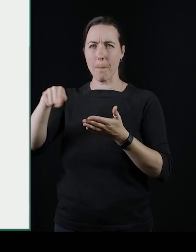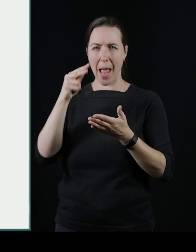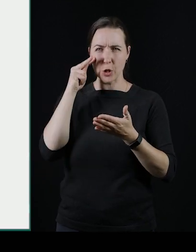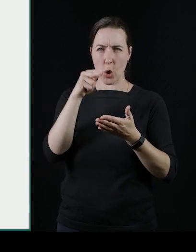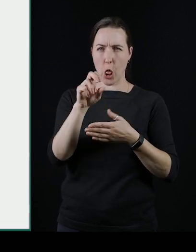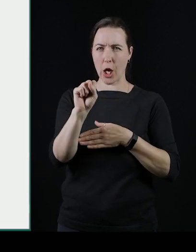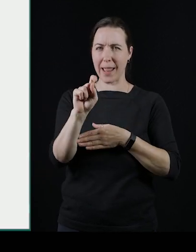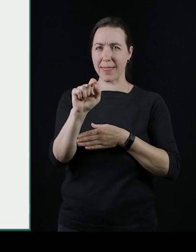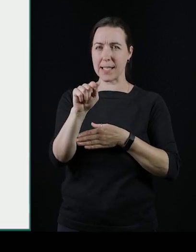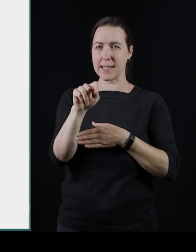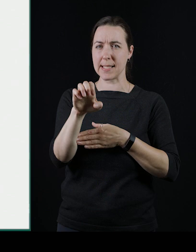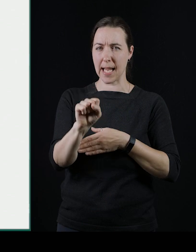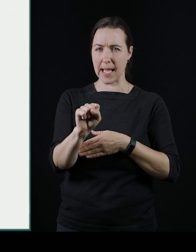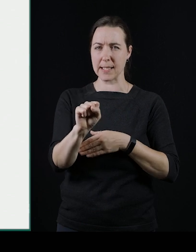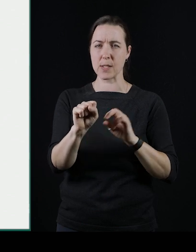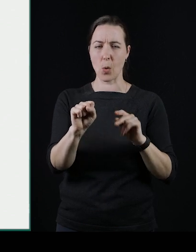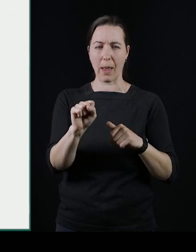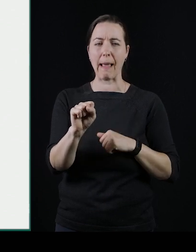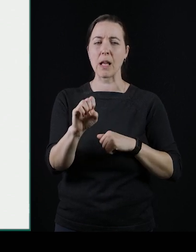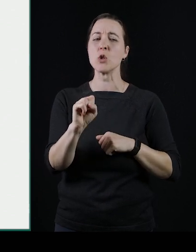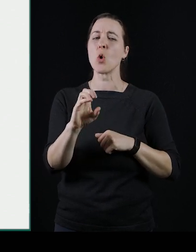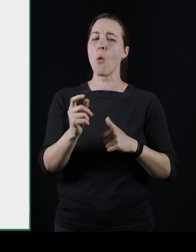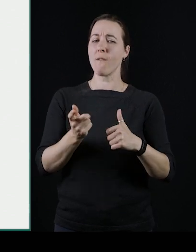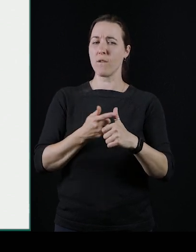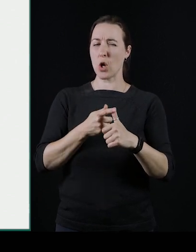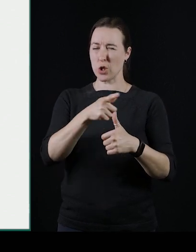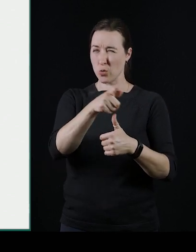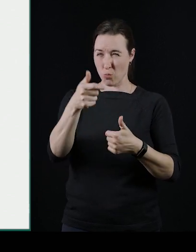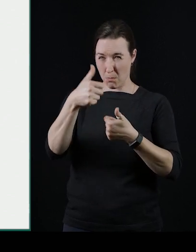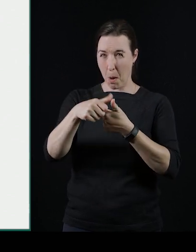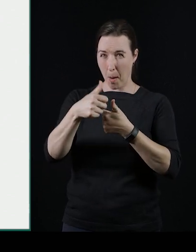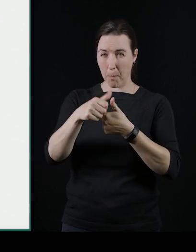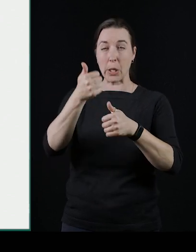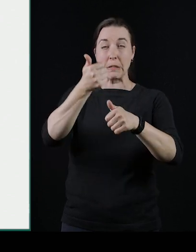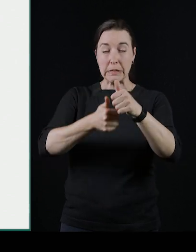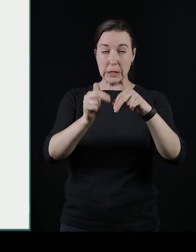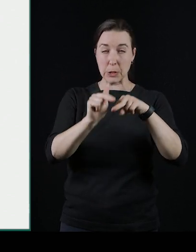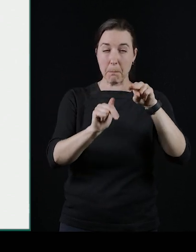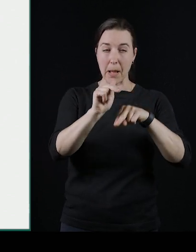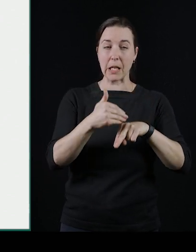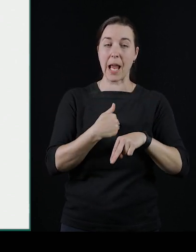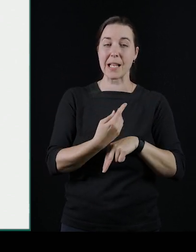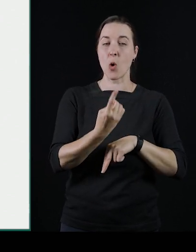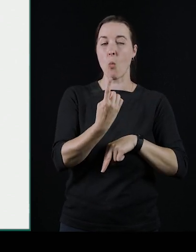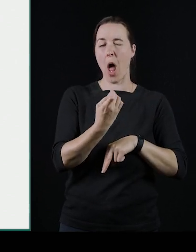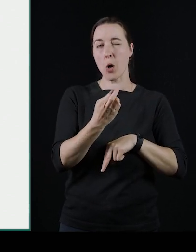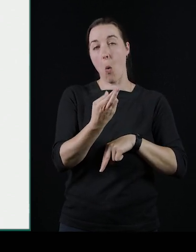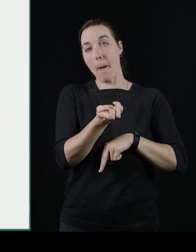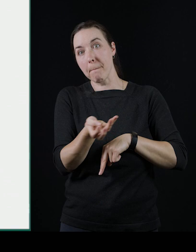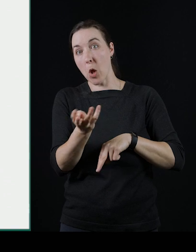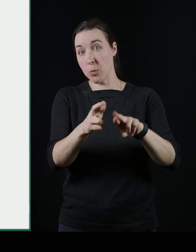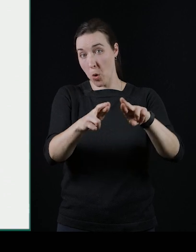So, first of all, if you recall, it's built has one or multiple regions, right?